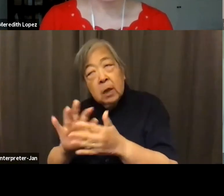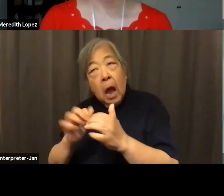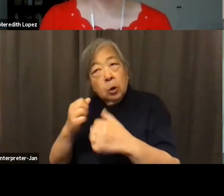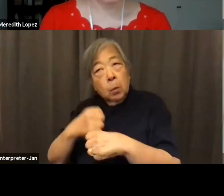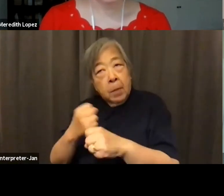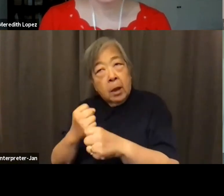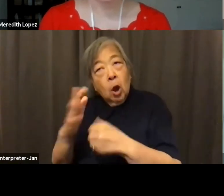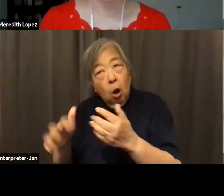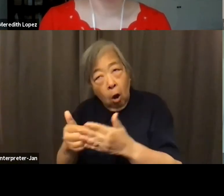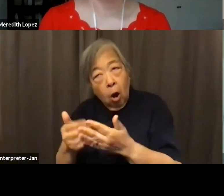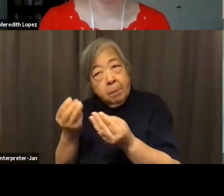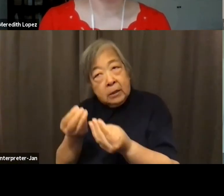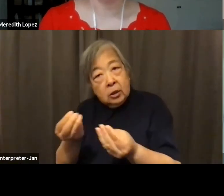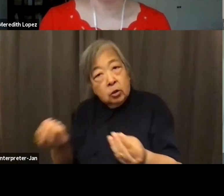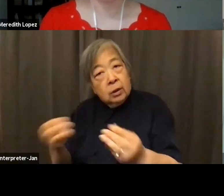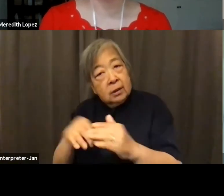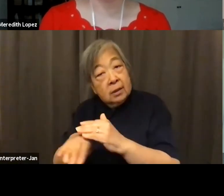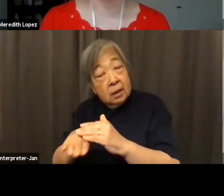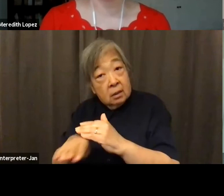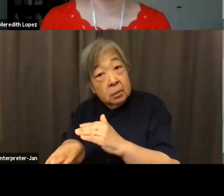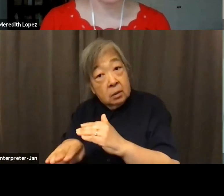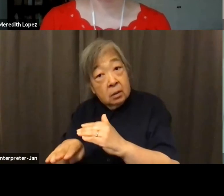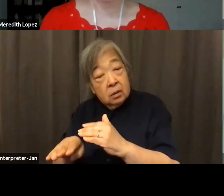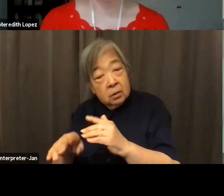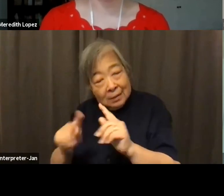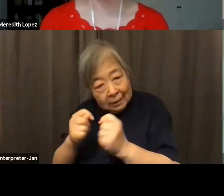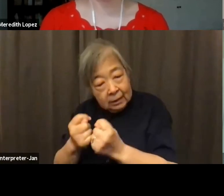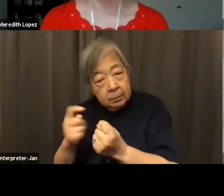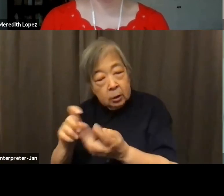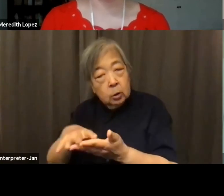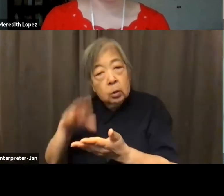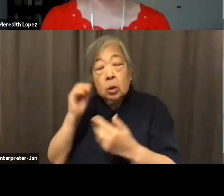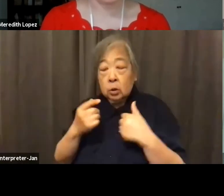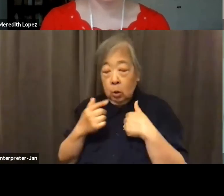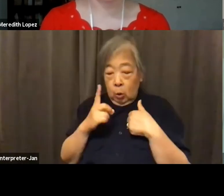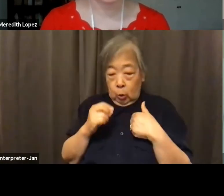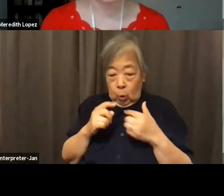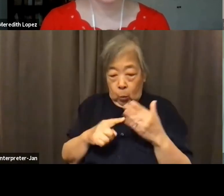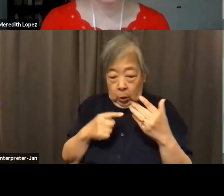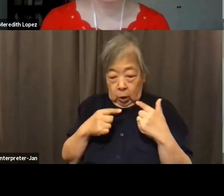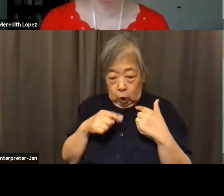So try to do what you can to learn about all of the different options that are out there